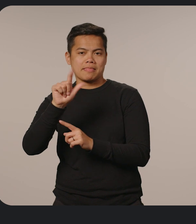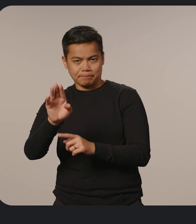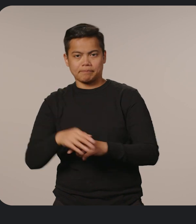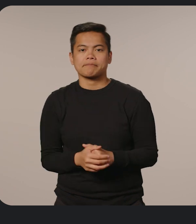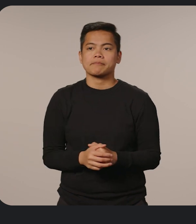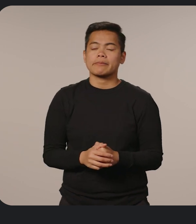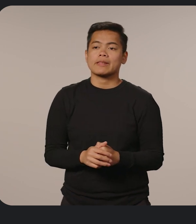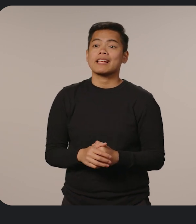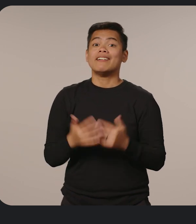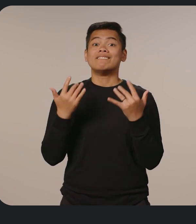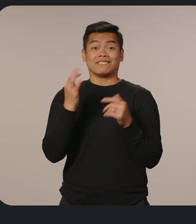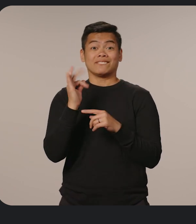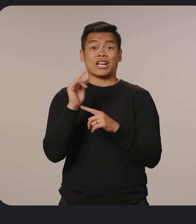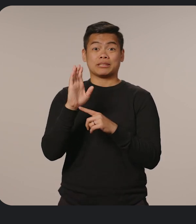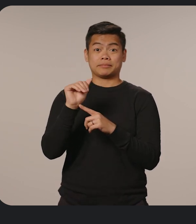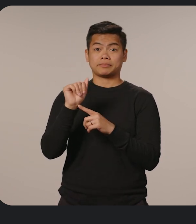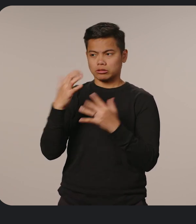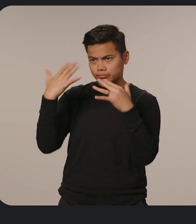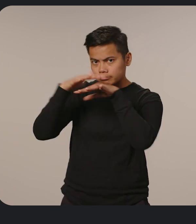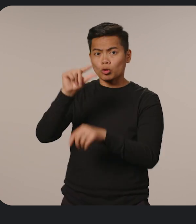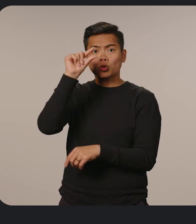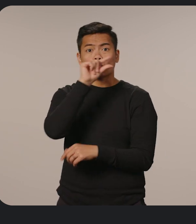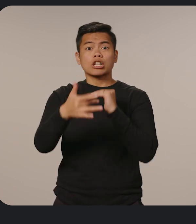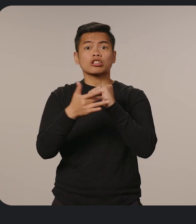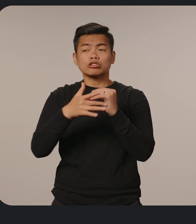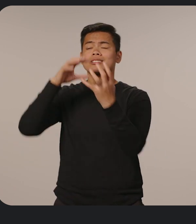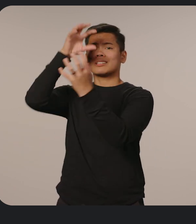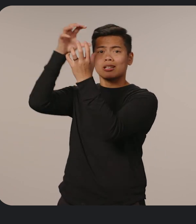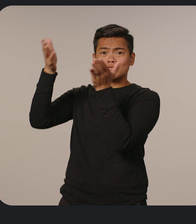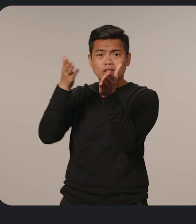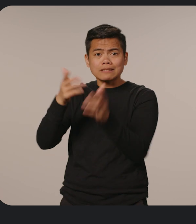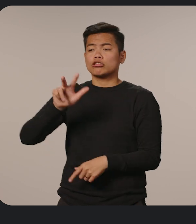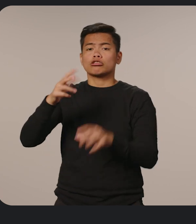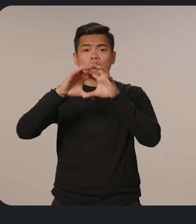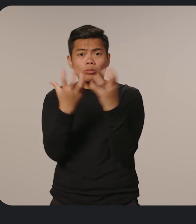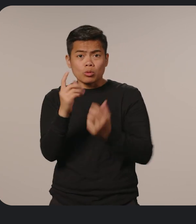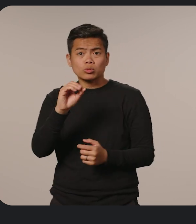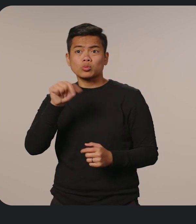Firebase integrates Google technology cloud services and third-party tools